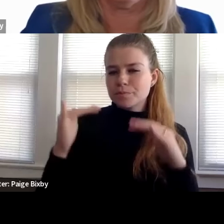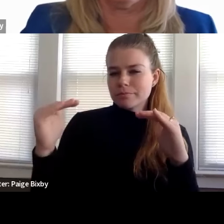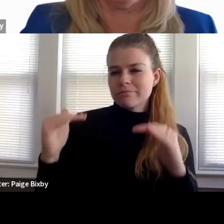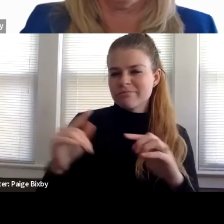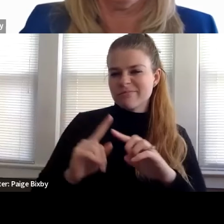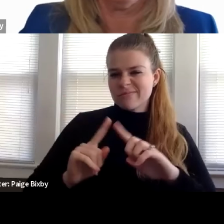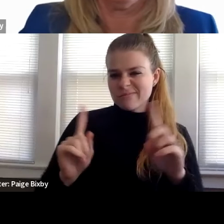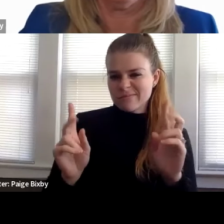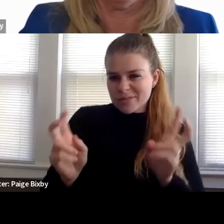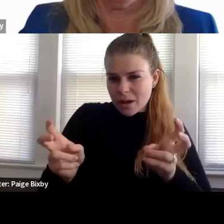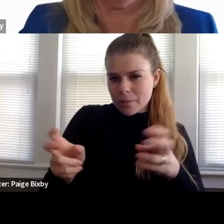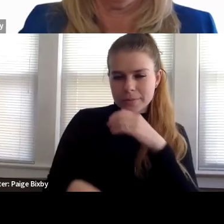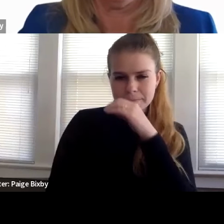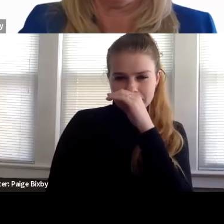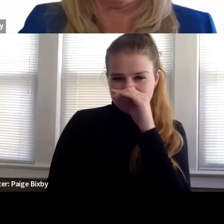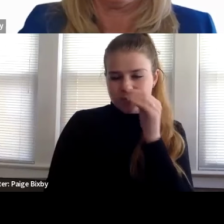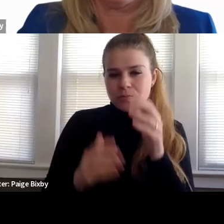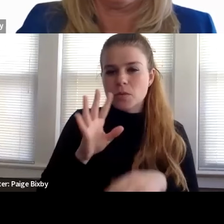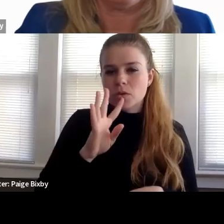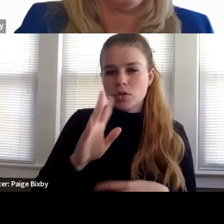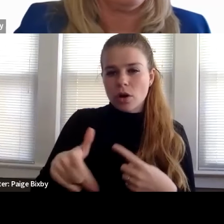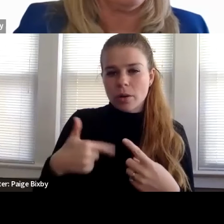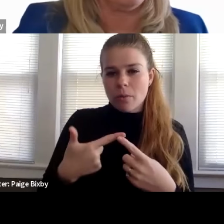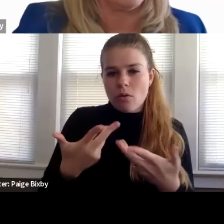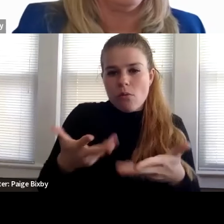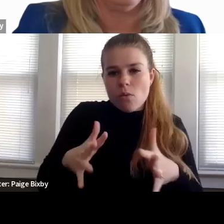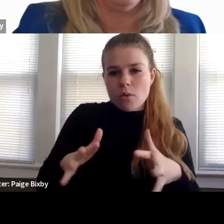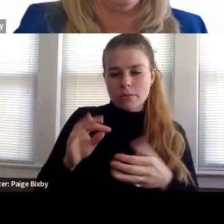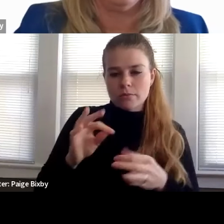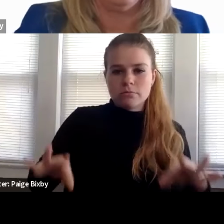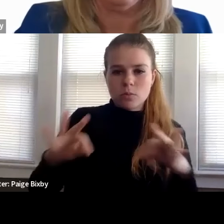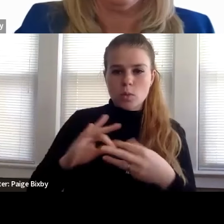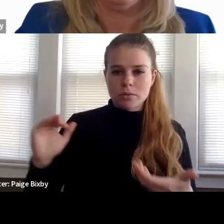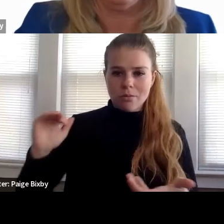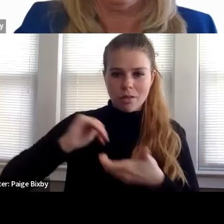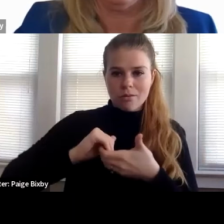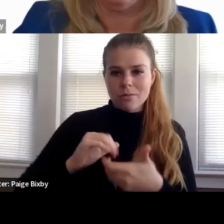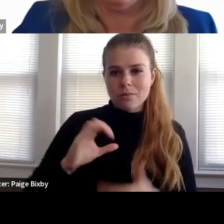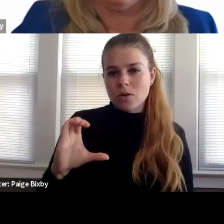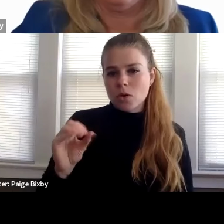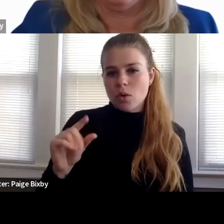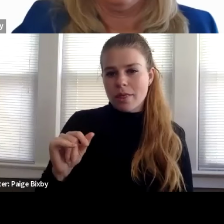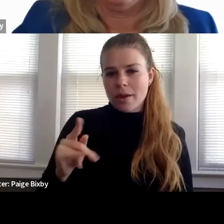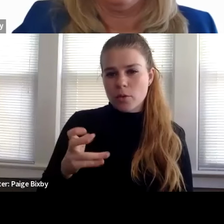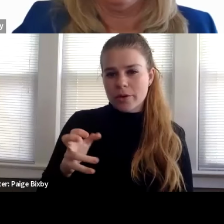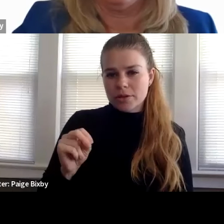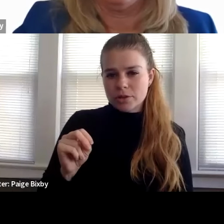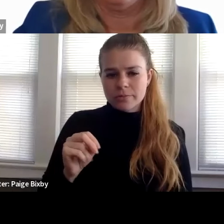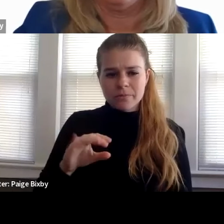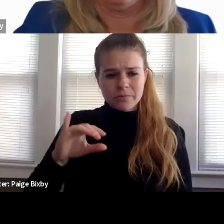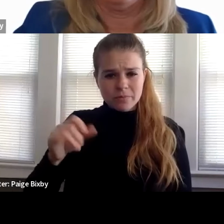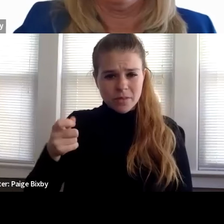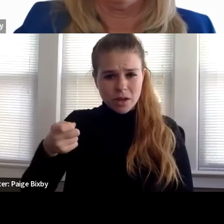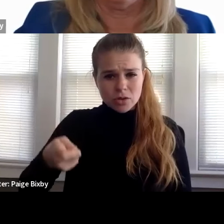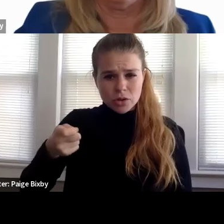And we talked a lot about today already the importance of collaboration. And so Judge Rowley, do you wanna take this one?